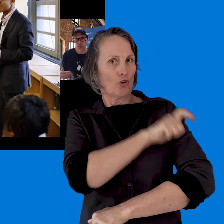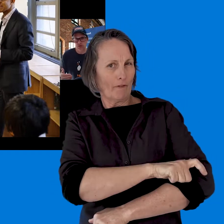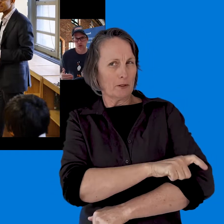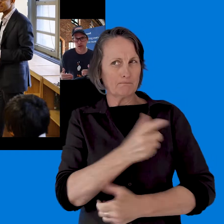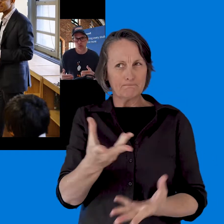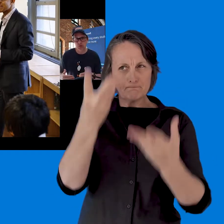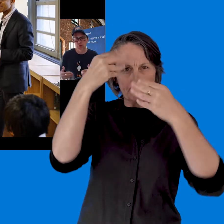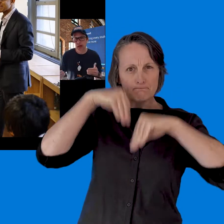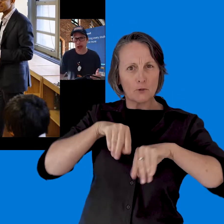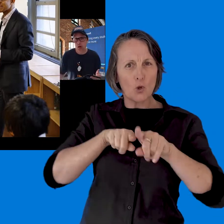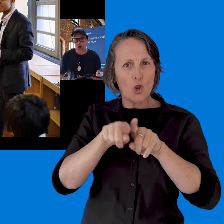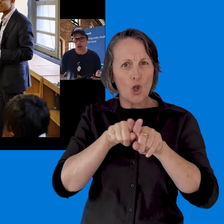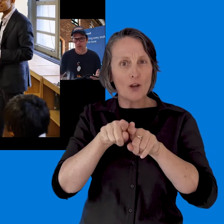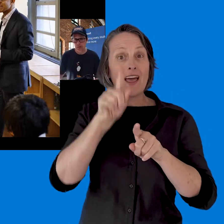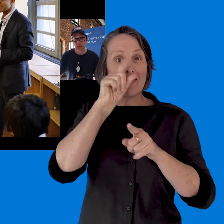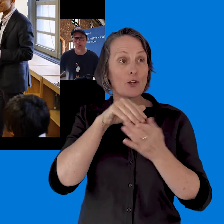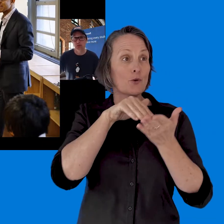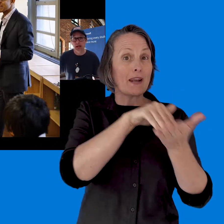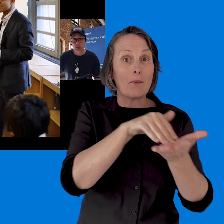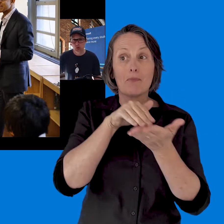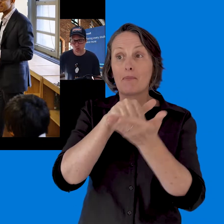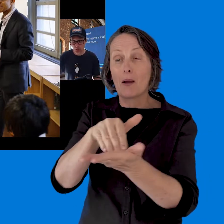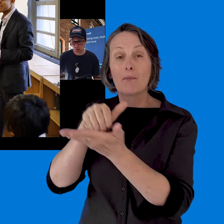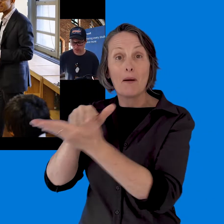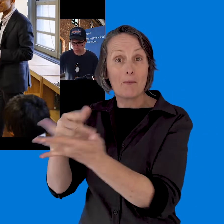but also help to empower the people that you work with.